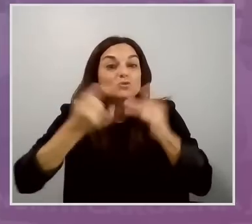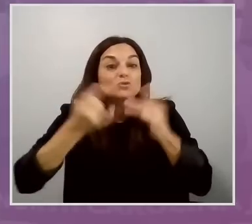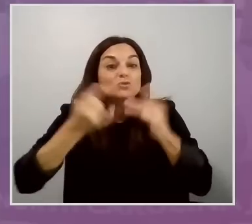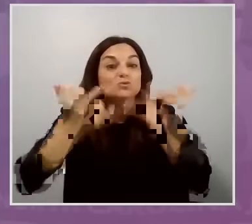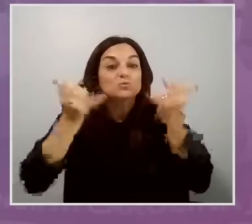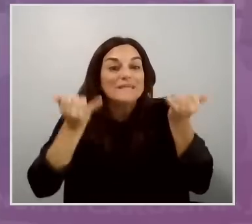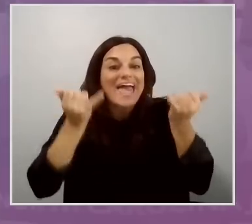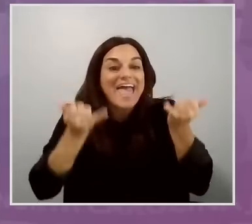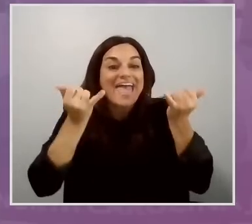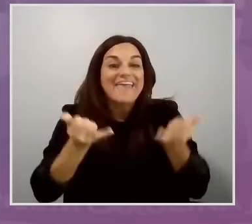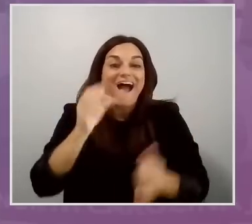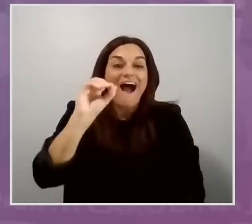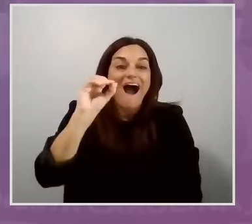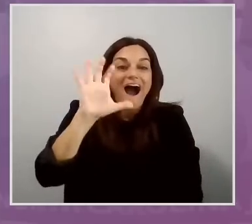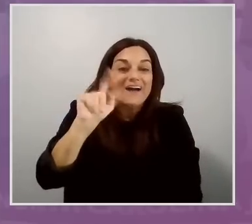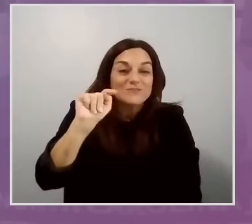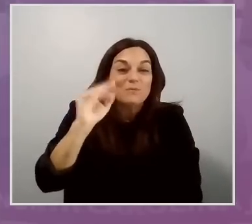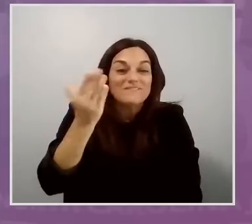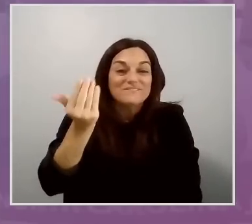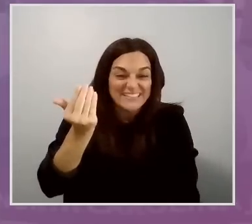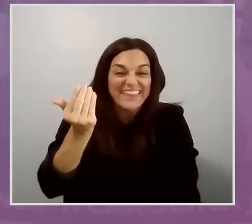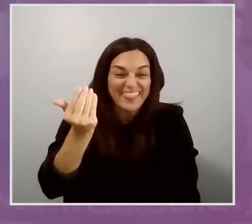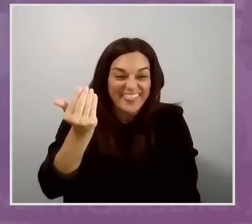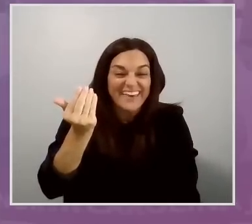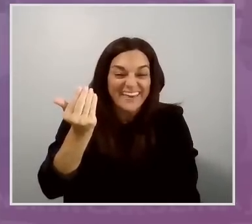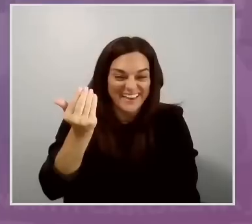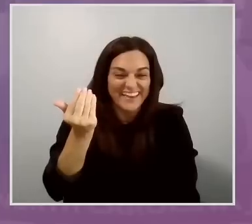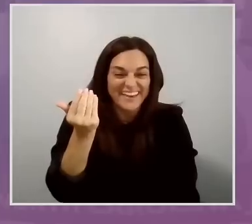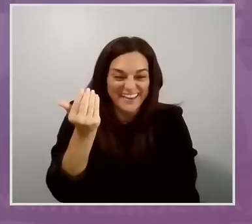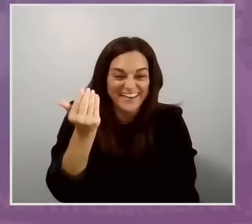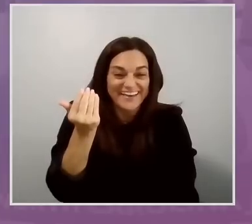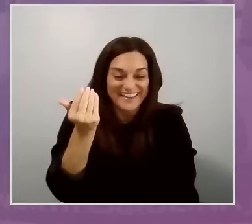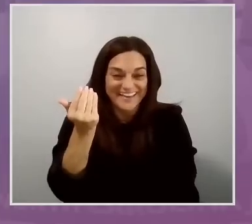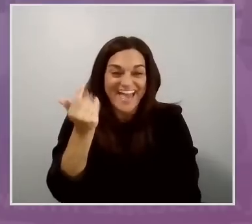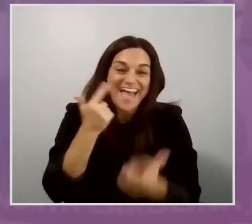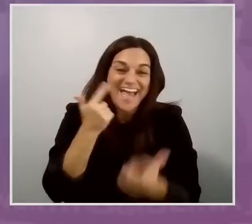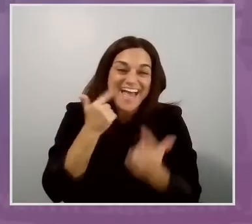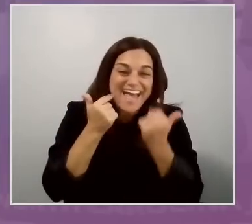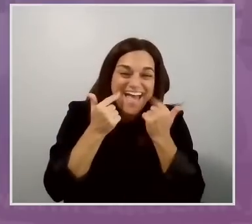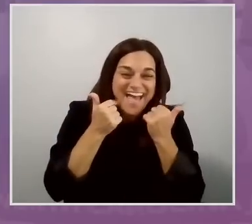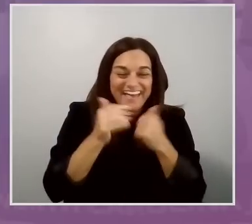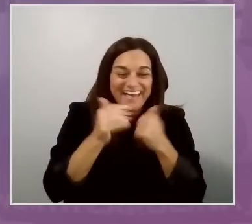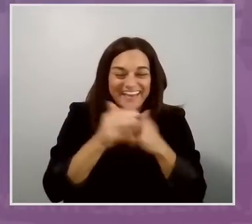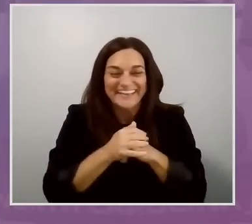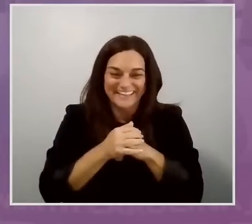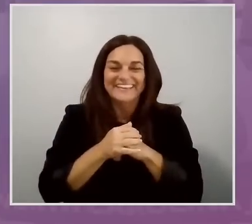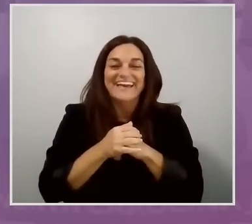BECAUSE YOU SEE NORTH CAROLINA